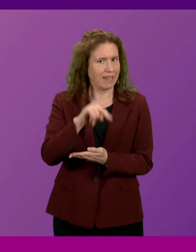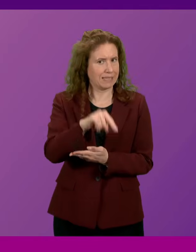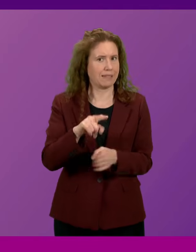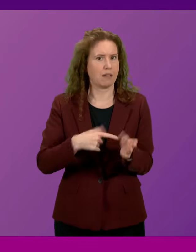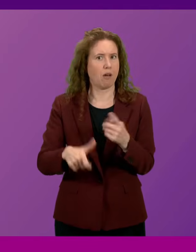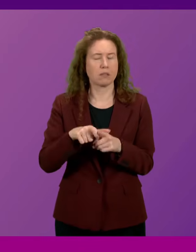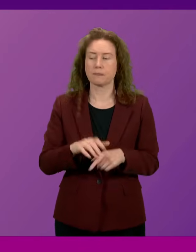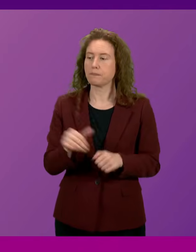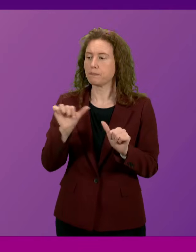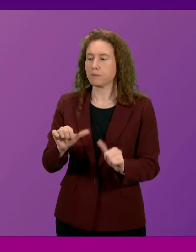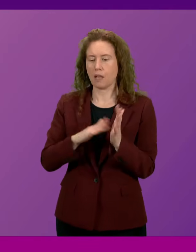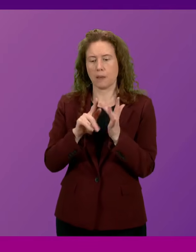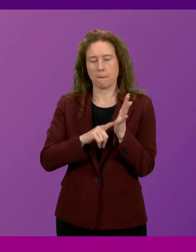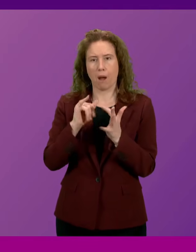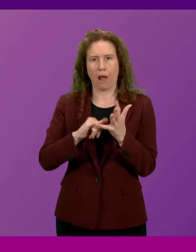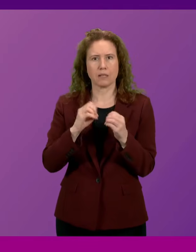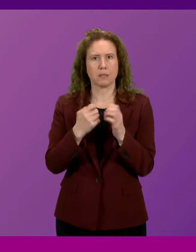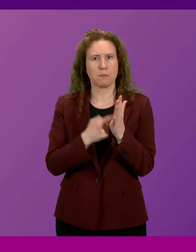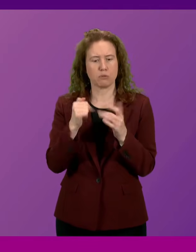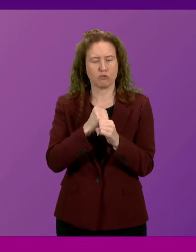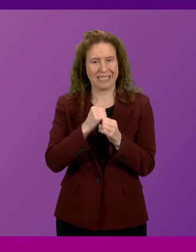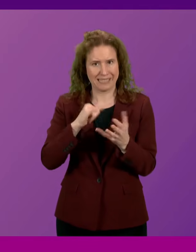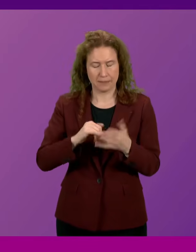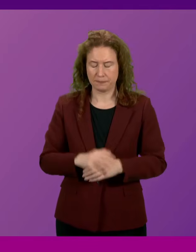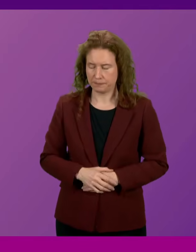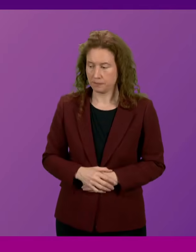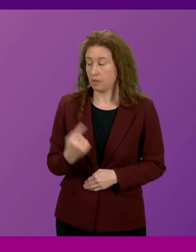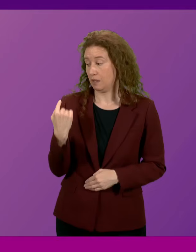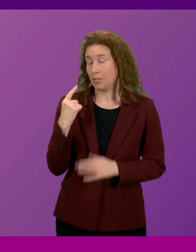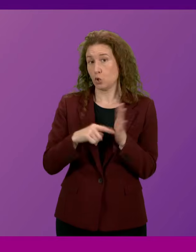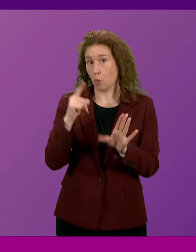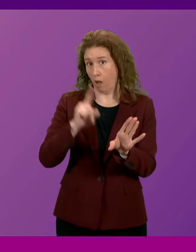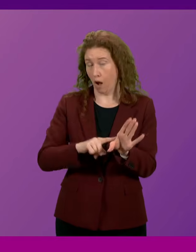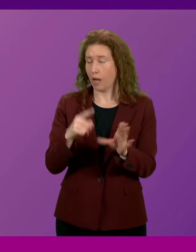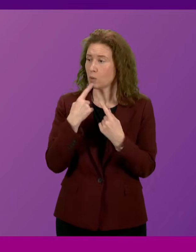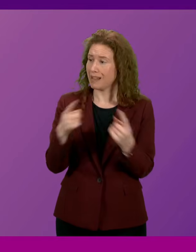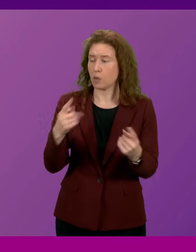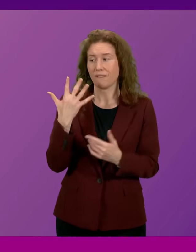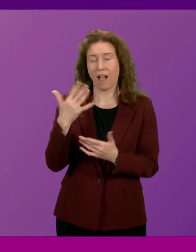In July, the Scottish Government announced £5 million to help with the recruitment and